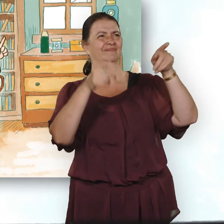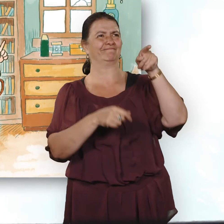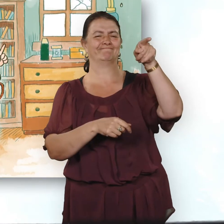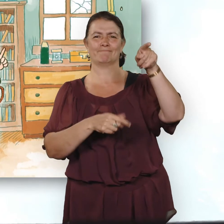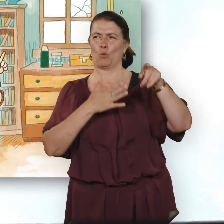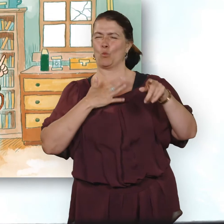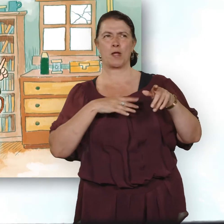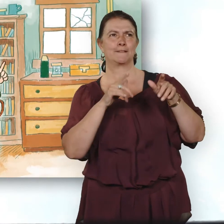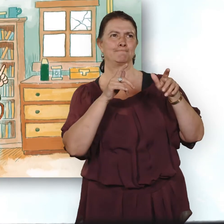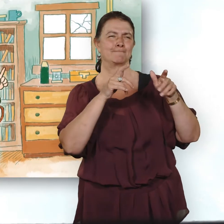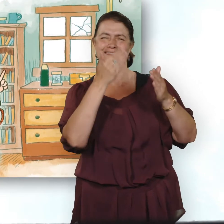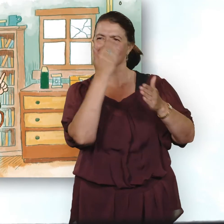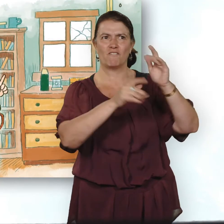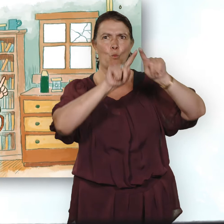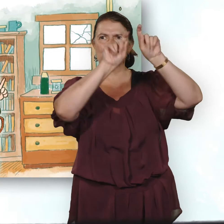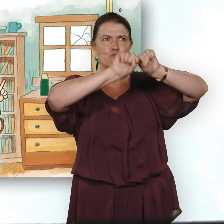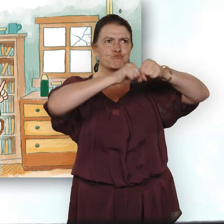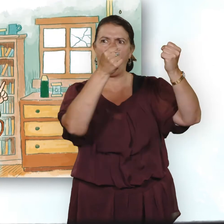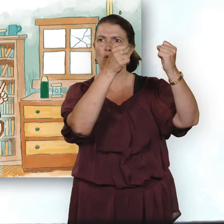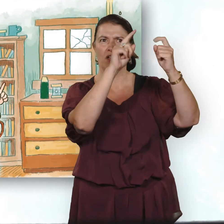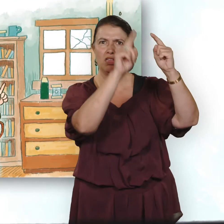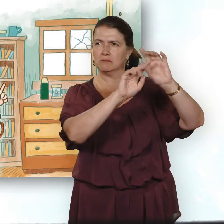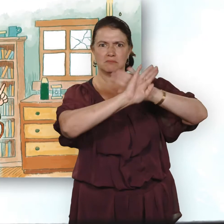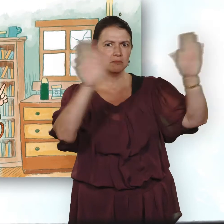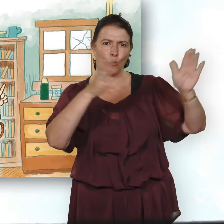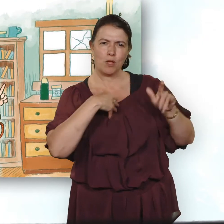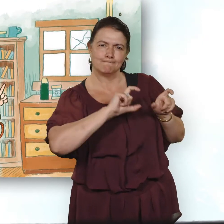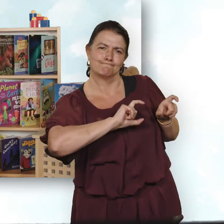Millie. “Why don’t we invent a window that doesn’t break?”